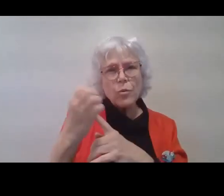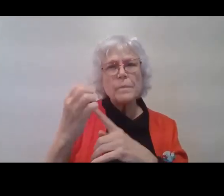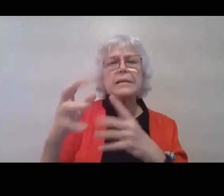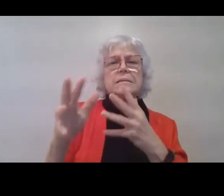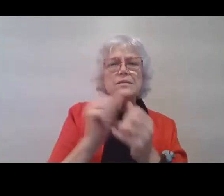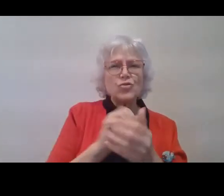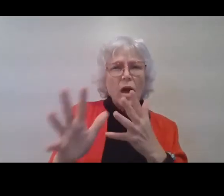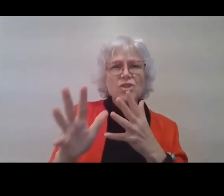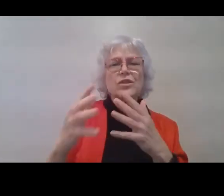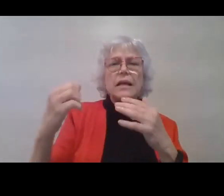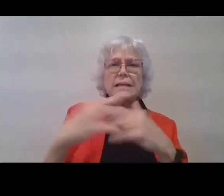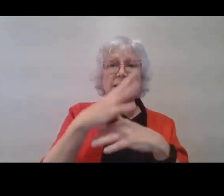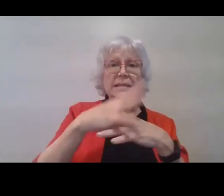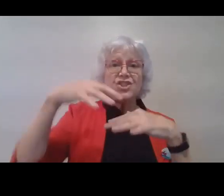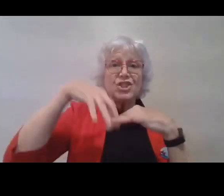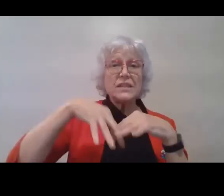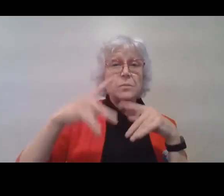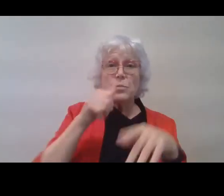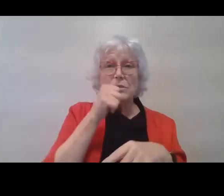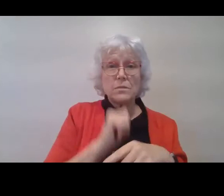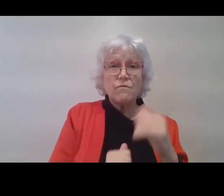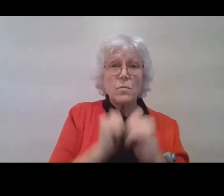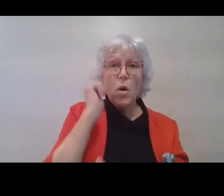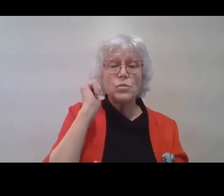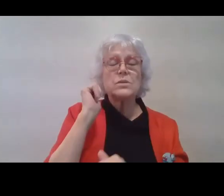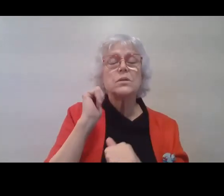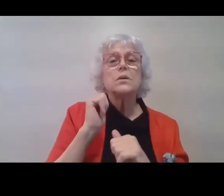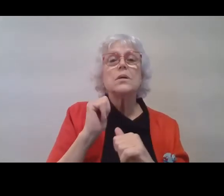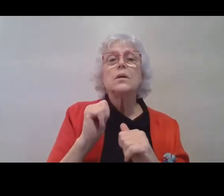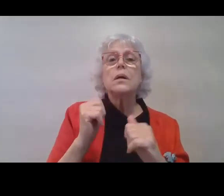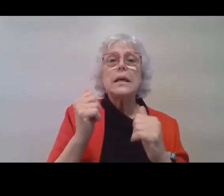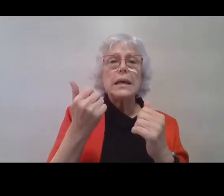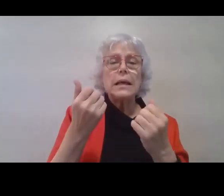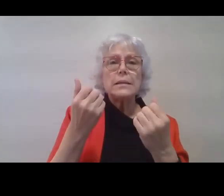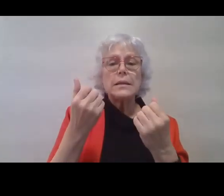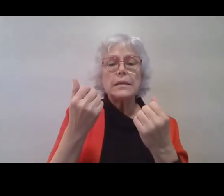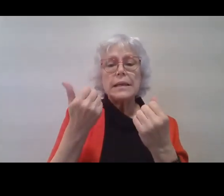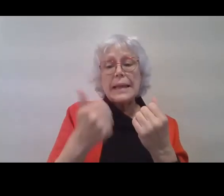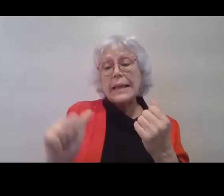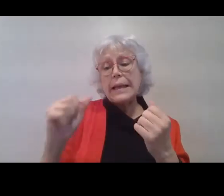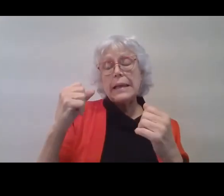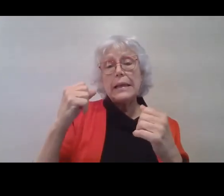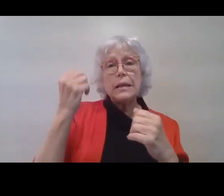indigenous people. Meanwhile, in the environmental movements many believe the very same system